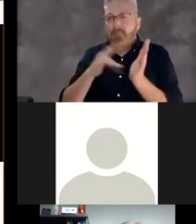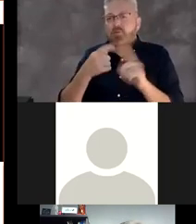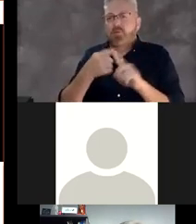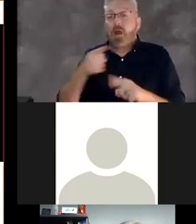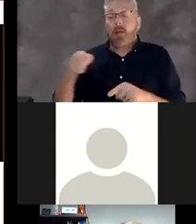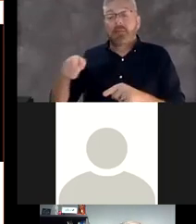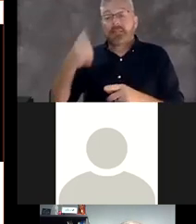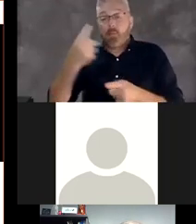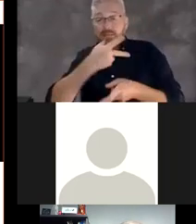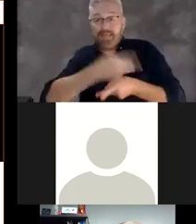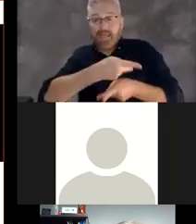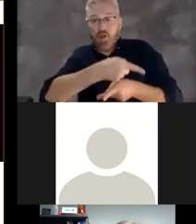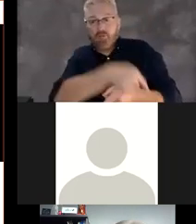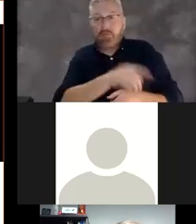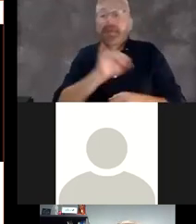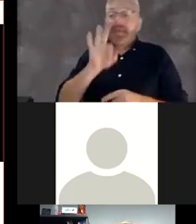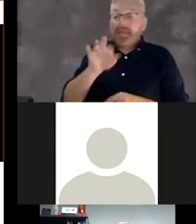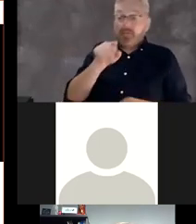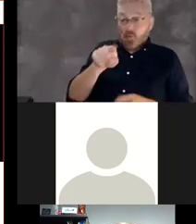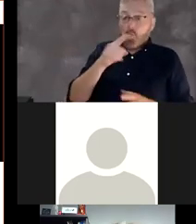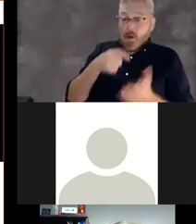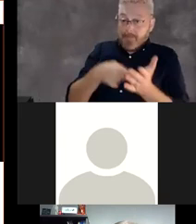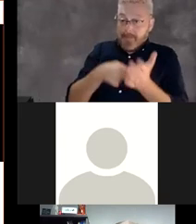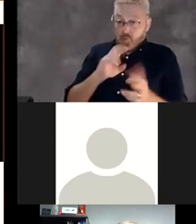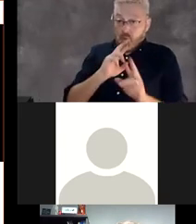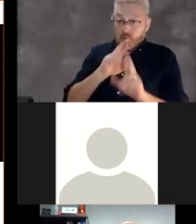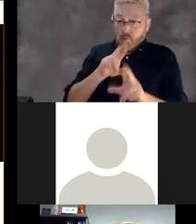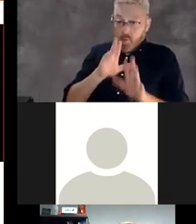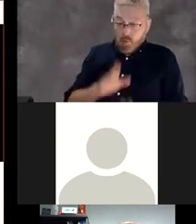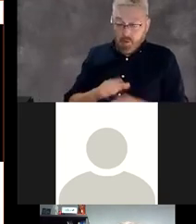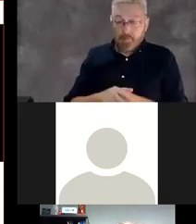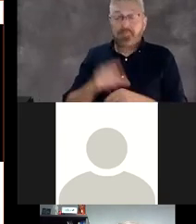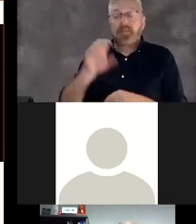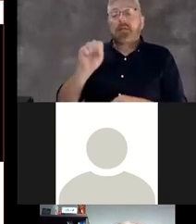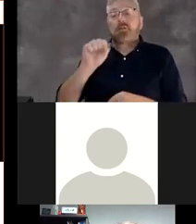YOU ARE A MANDATORY REPORTER. SO SEXUAL ABUSE OF A CHILD DOES